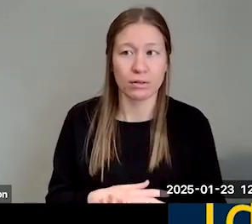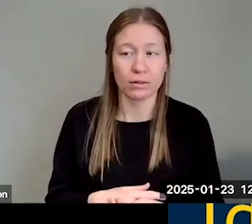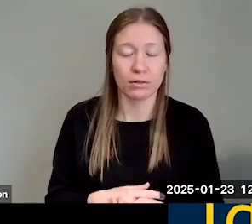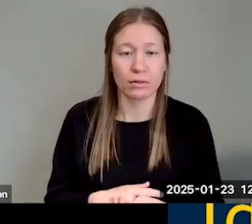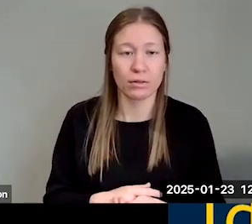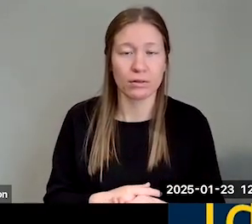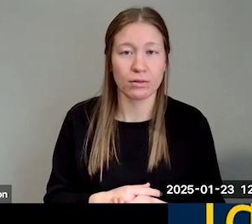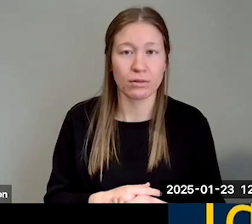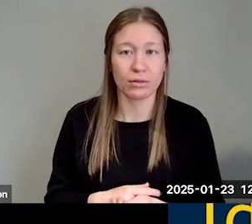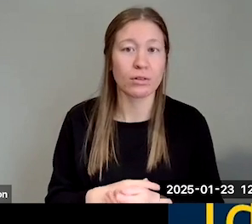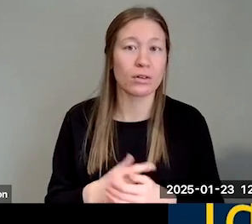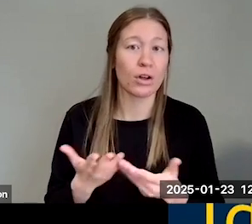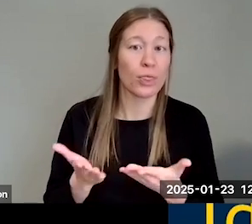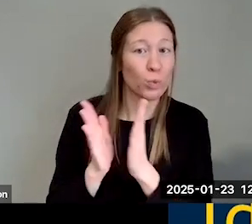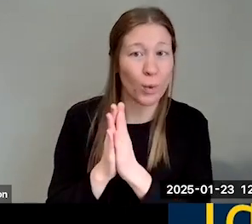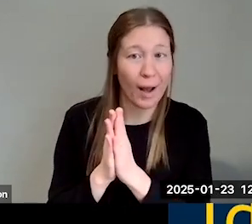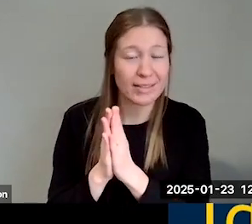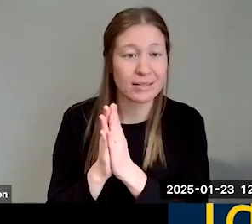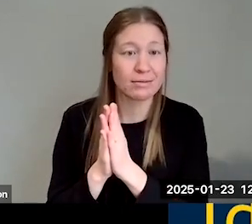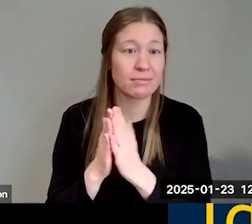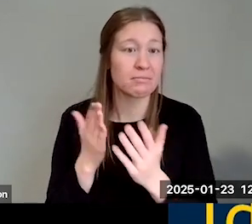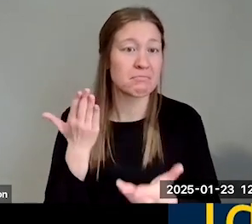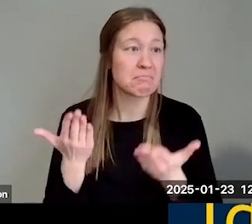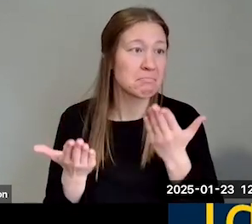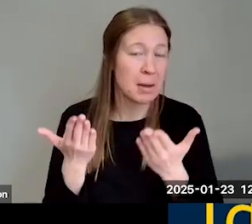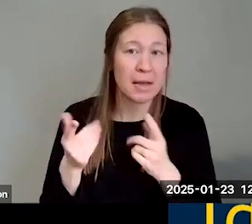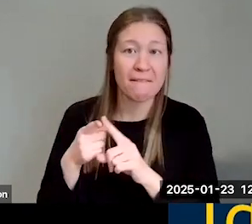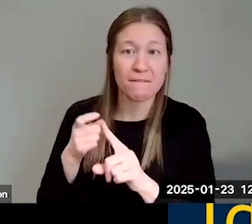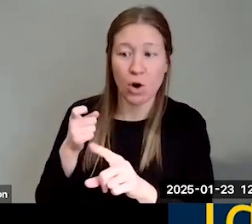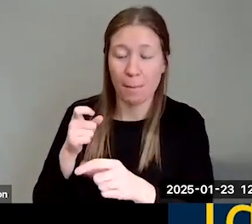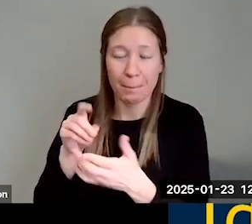It can be that there's a request from an employee or student,